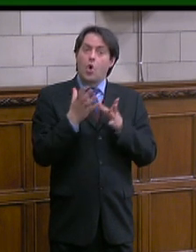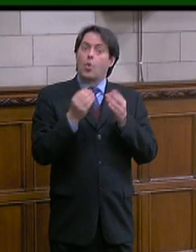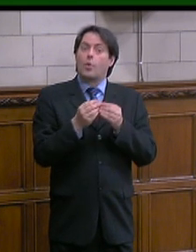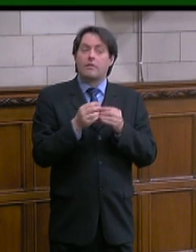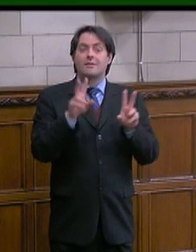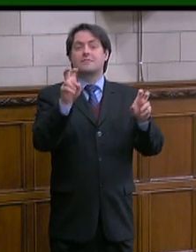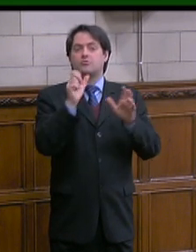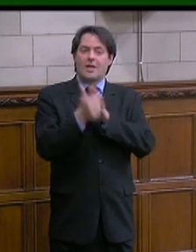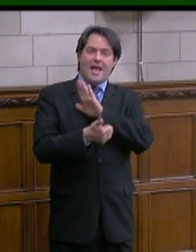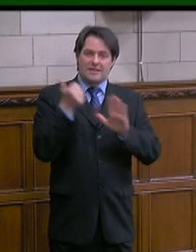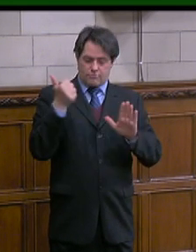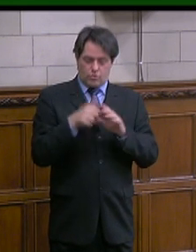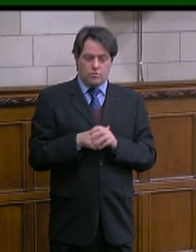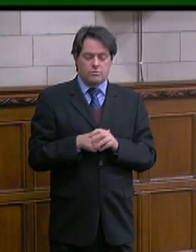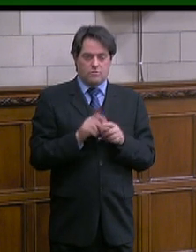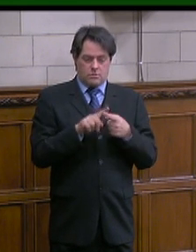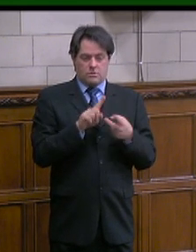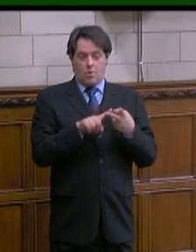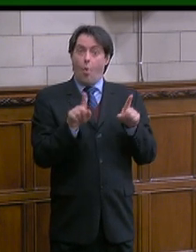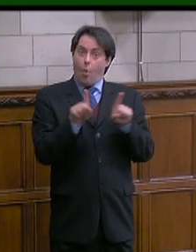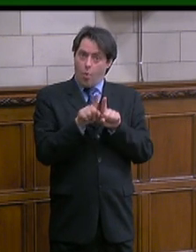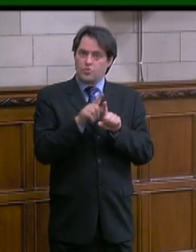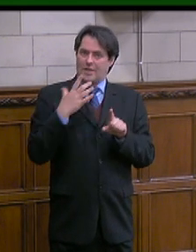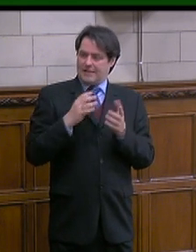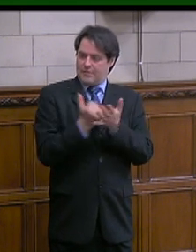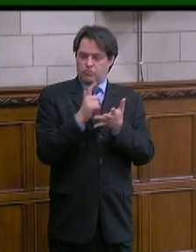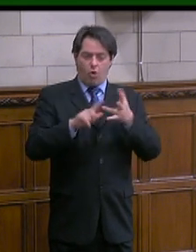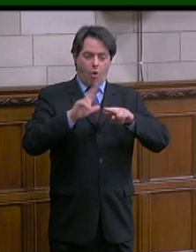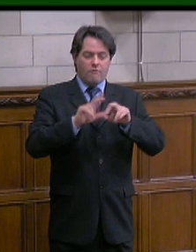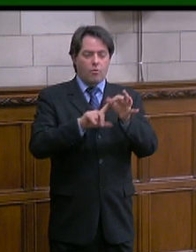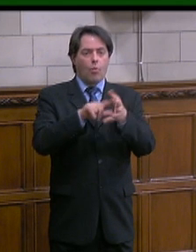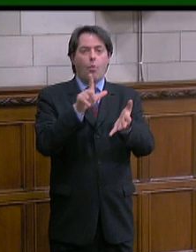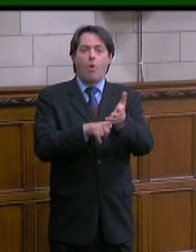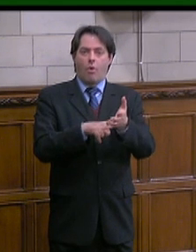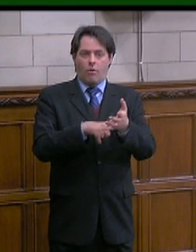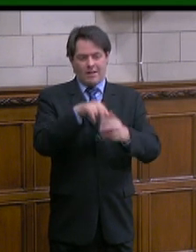It would also need to meet Ofqual’s assessment criteria and be accredited by Ofqual.